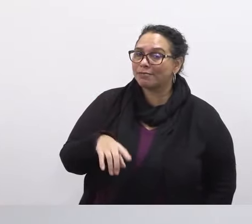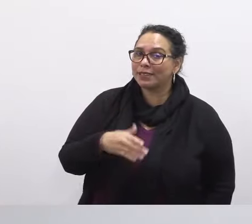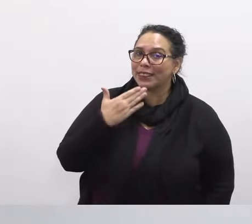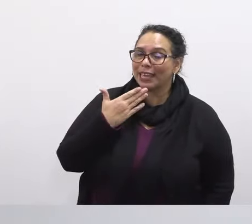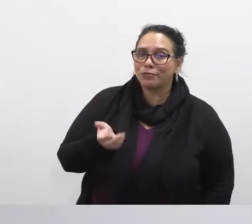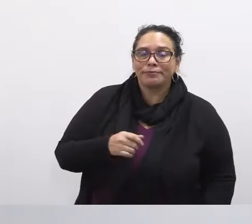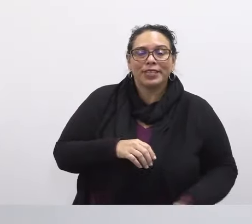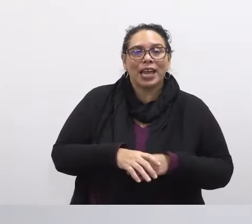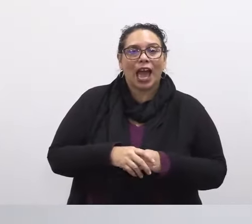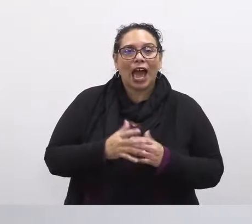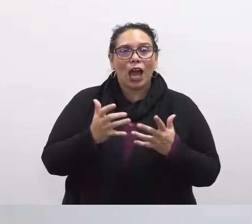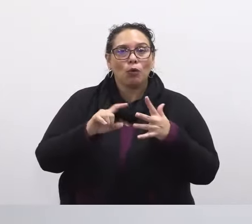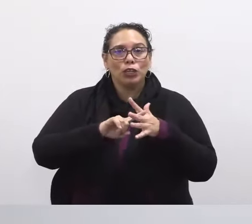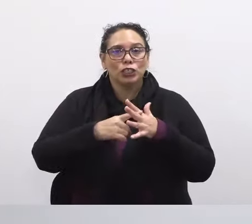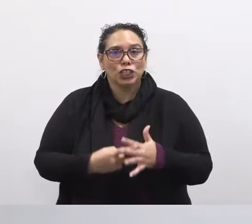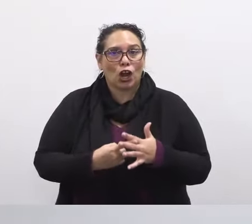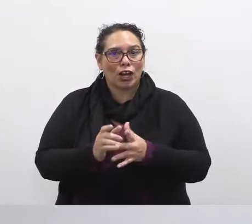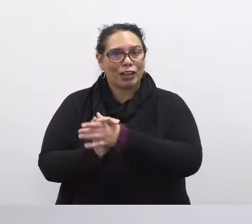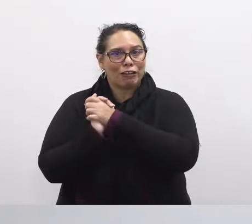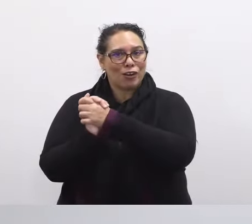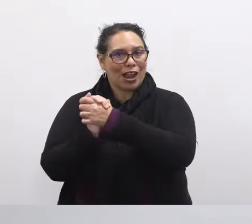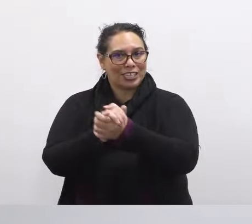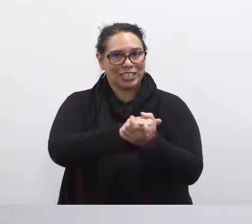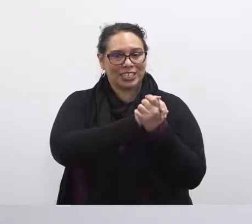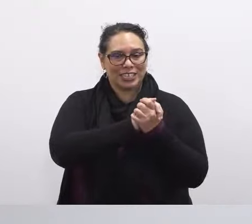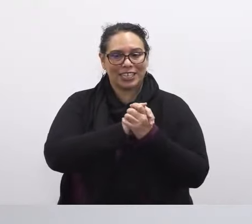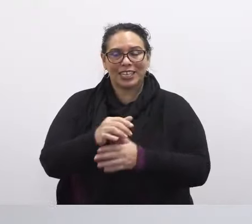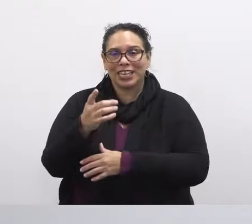I'd like to start by congratulating Dr. Aaron Simon,